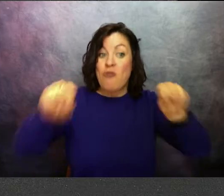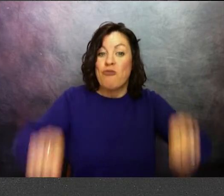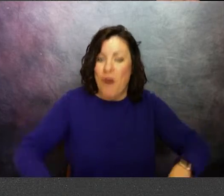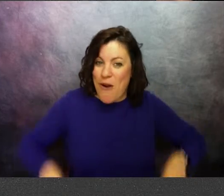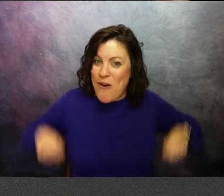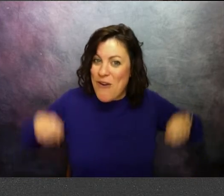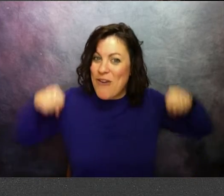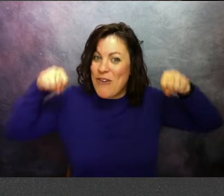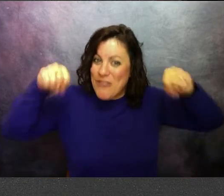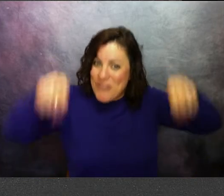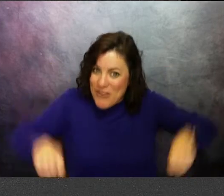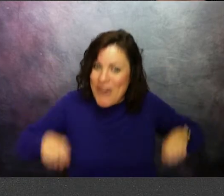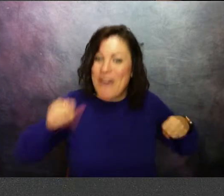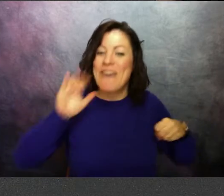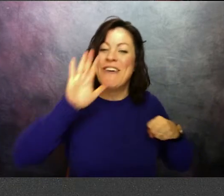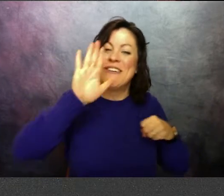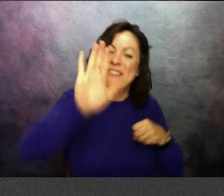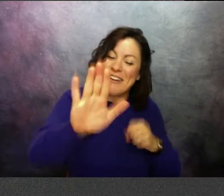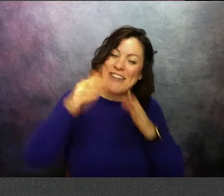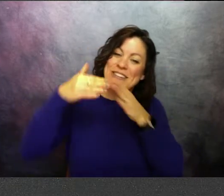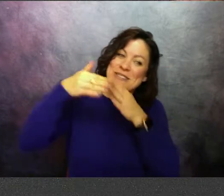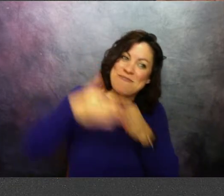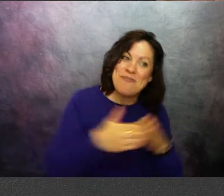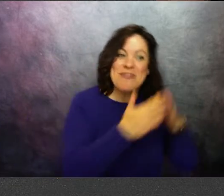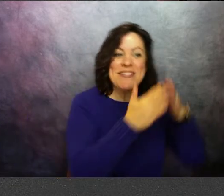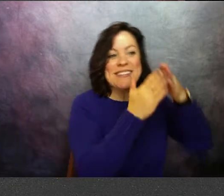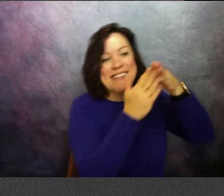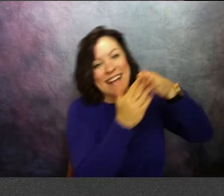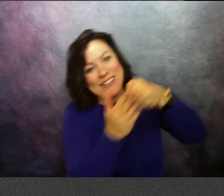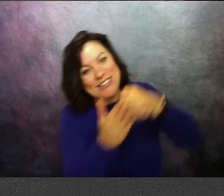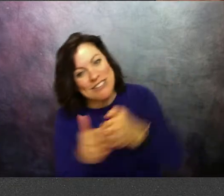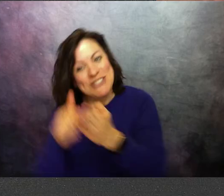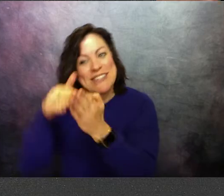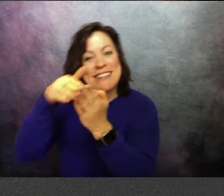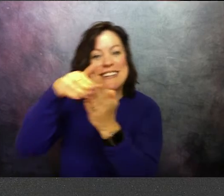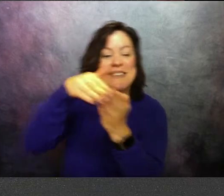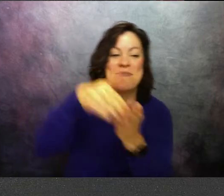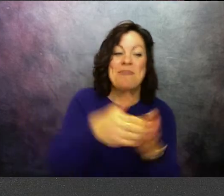Row, row, row your boat gently down the stream.